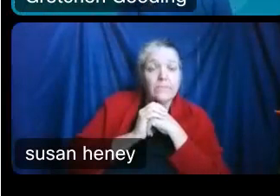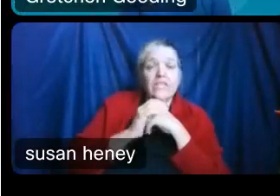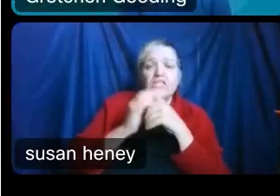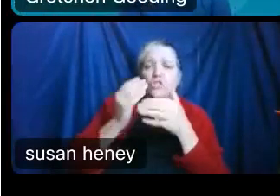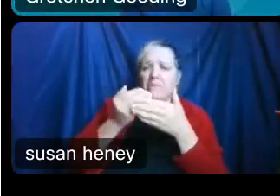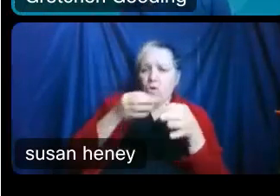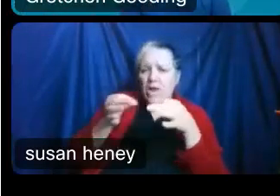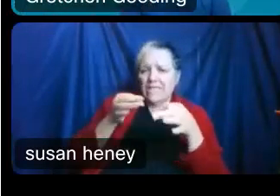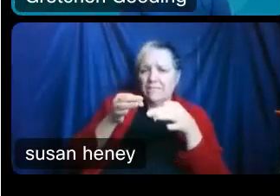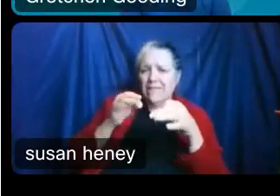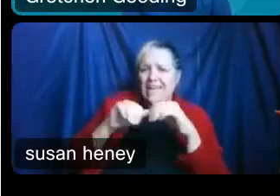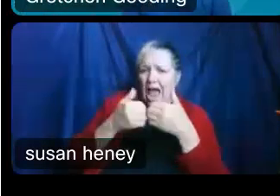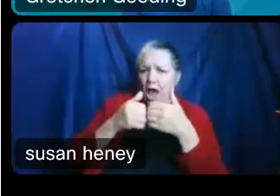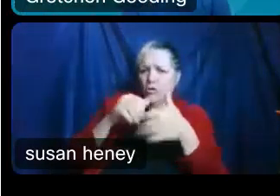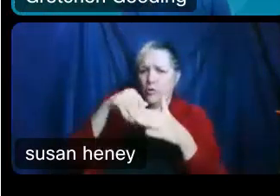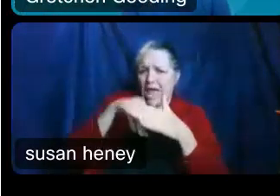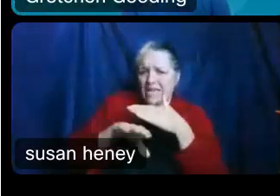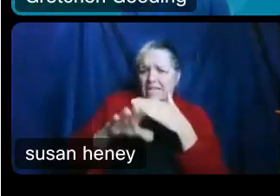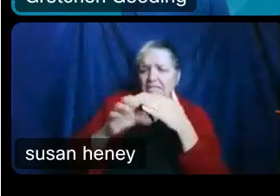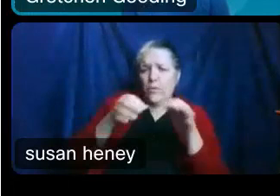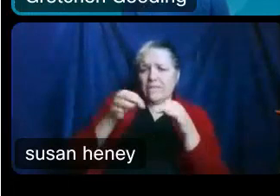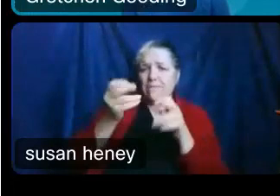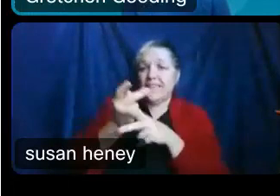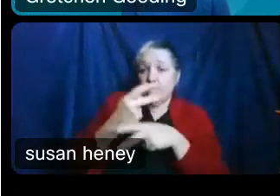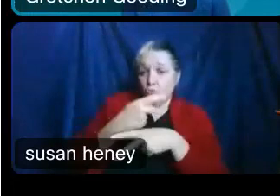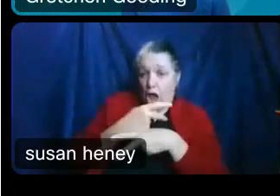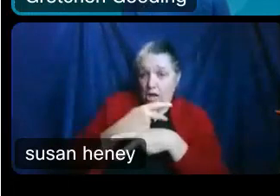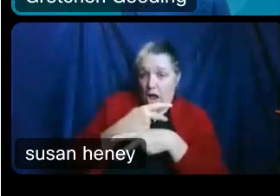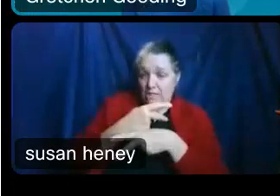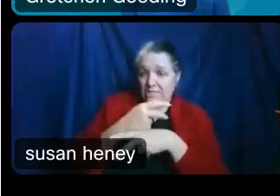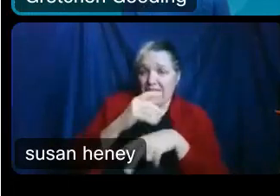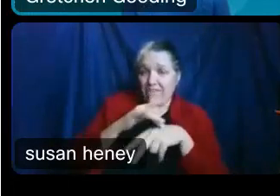I want to give a rundown of the data products that are available for the 5-year release.